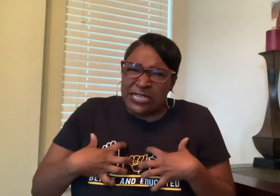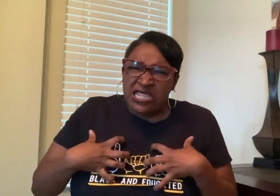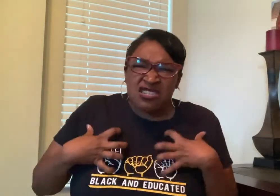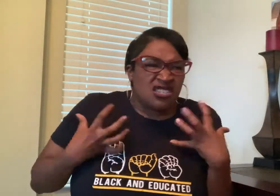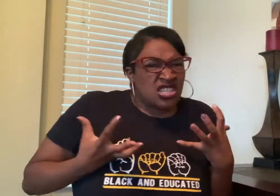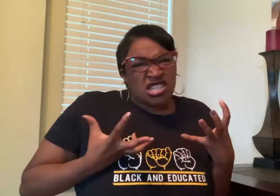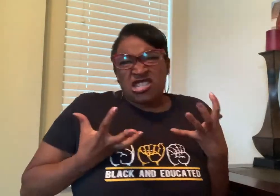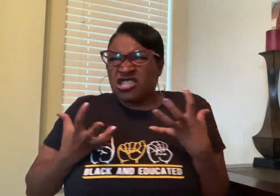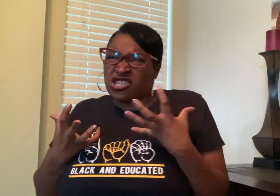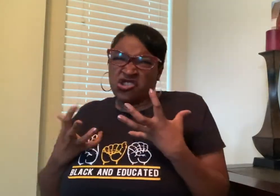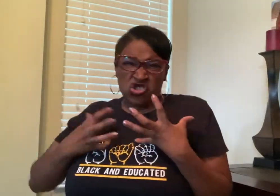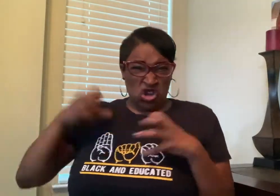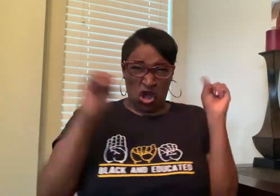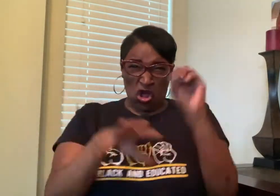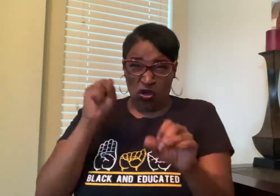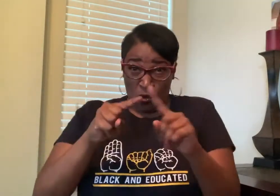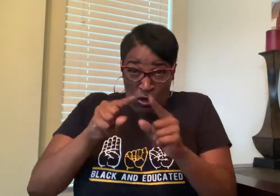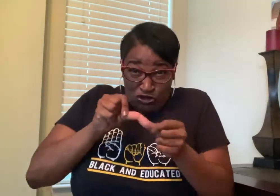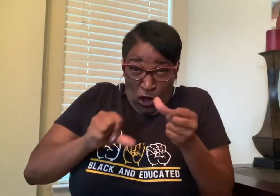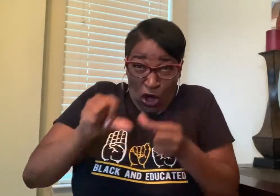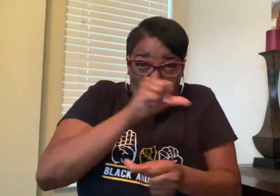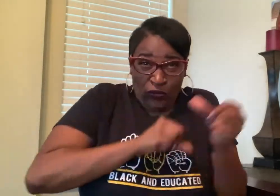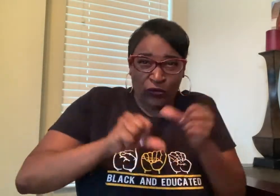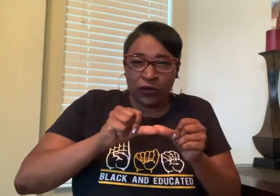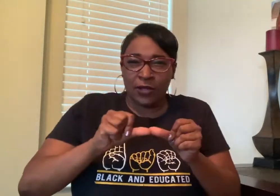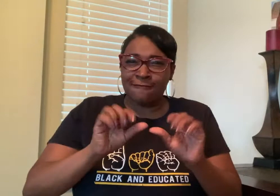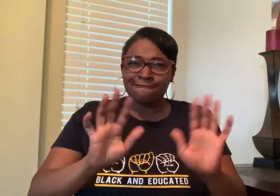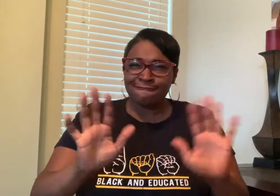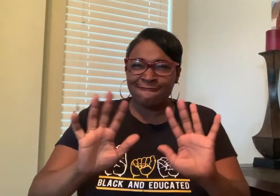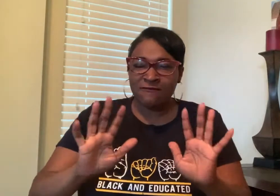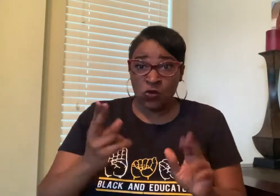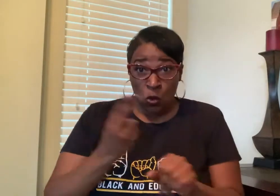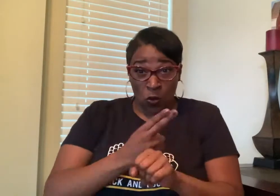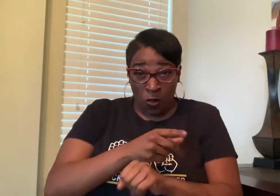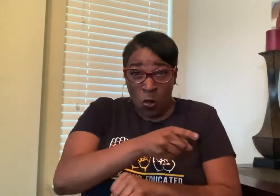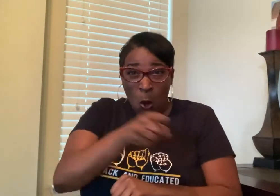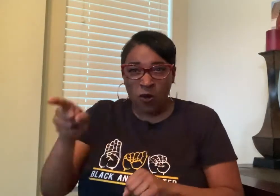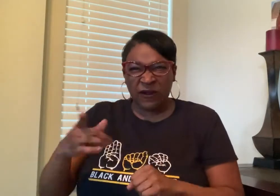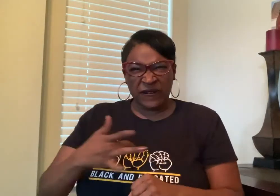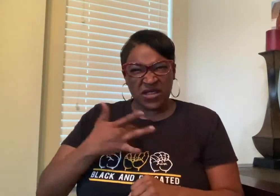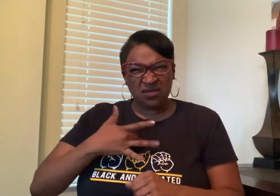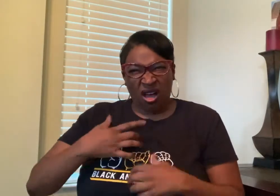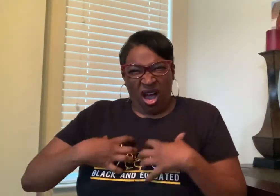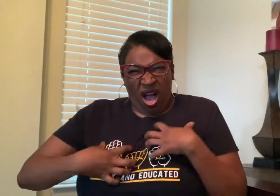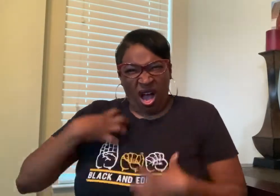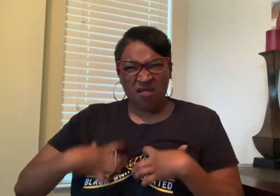and the anger that we carry, not against each other, but to take the pain, angst and all